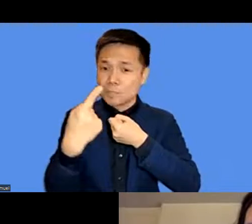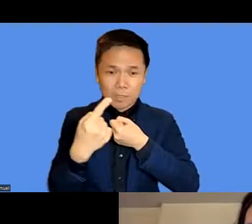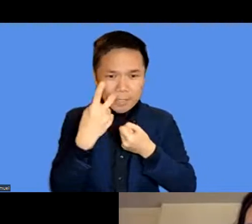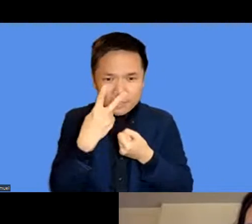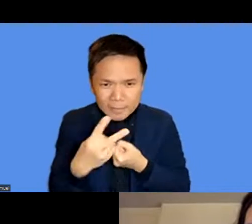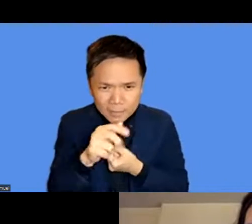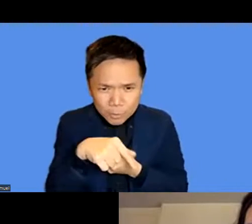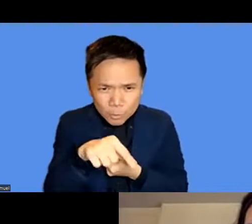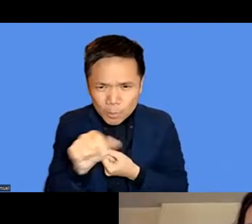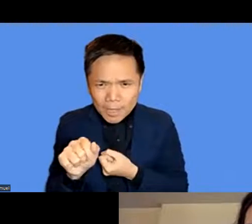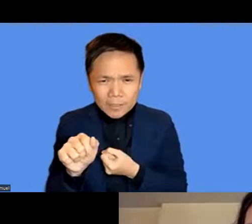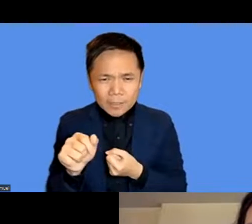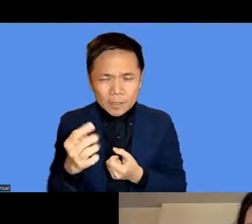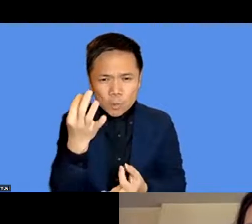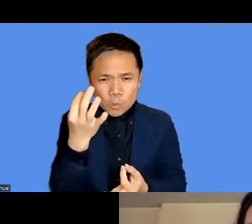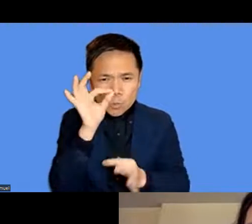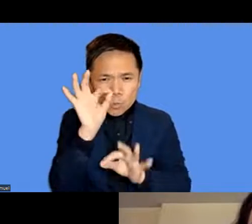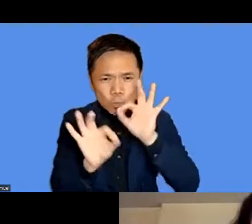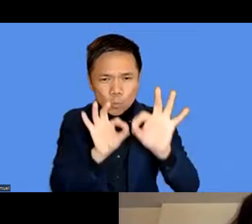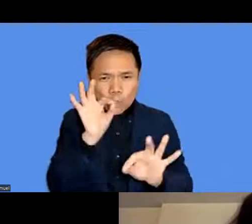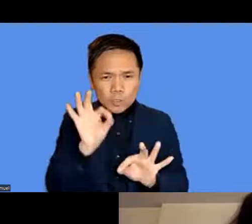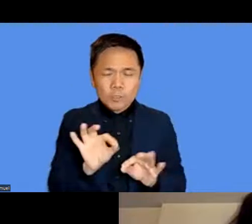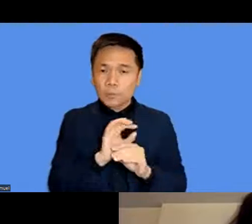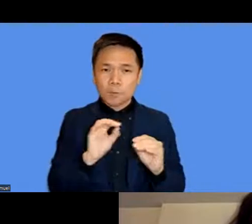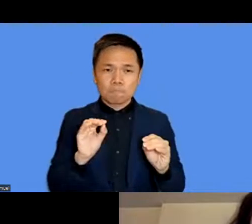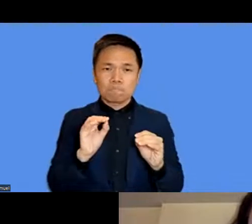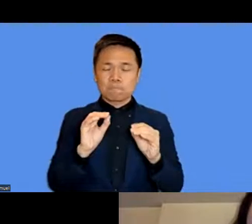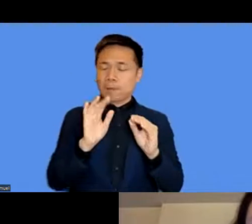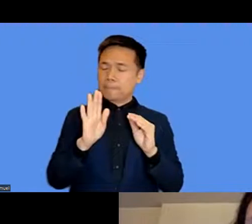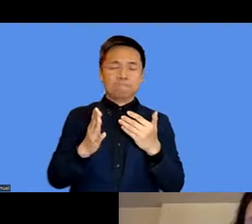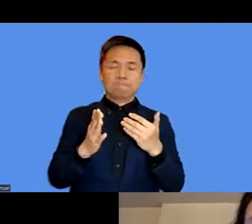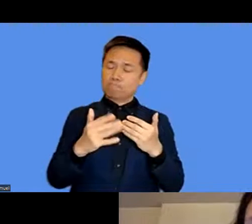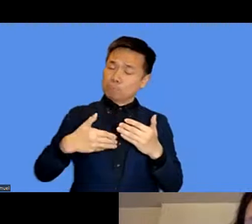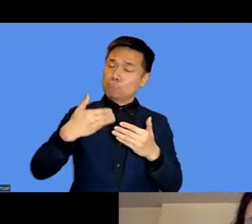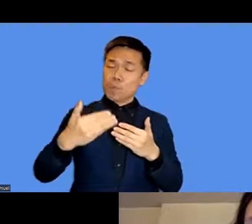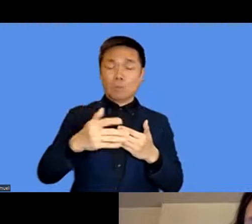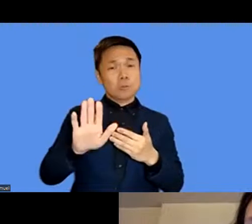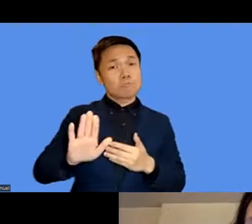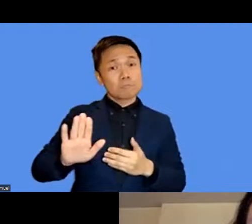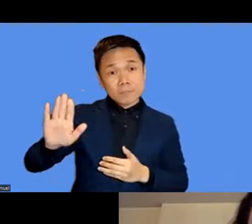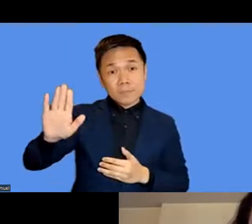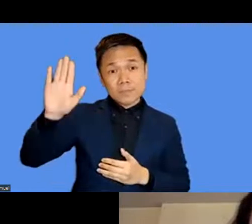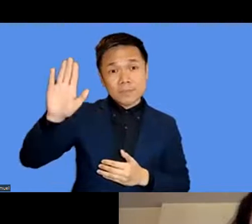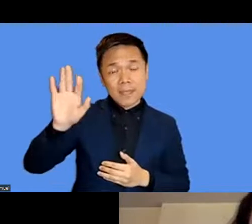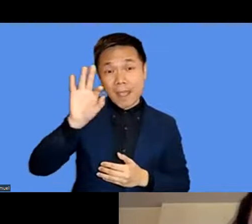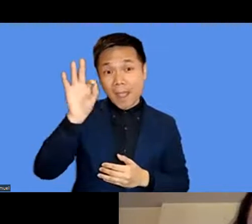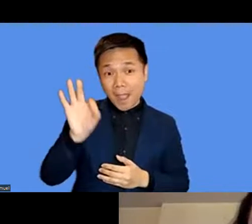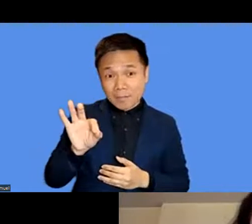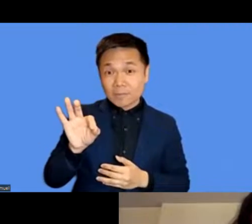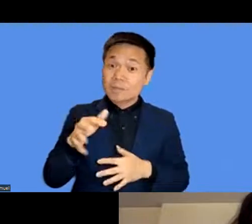So I invite you to add your questions there or, if you prefer, in the chat.